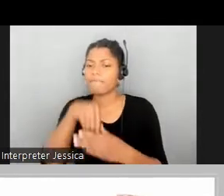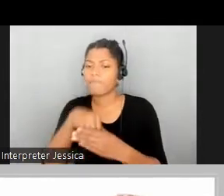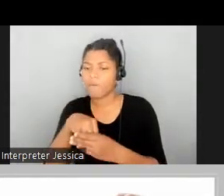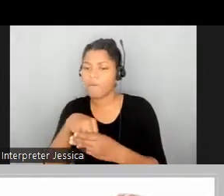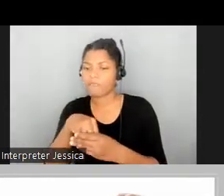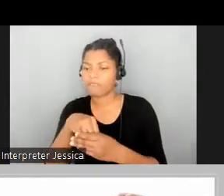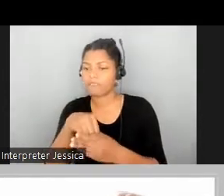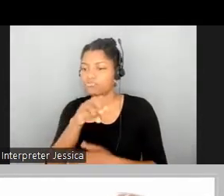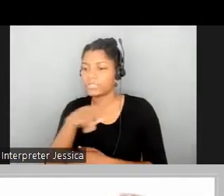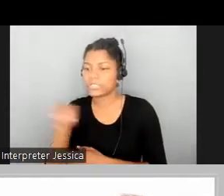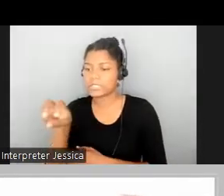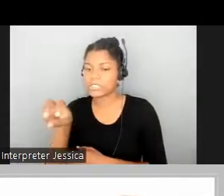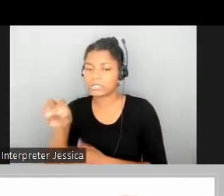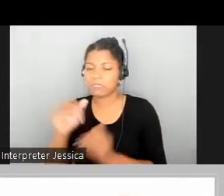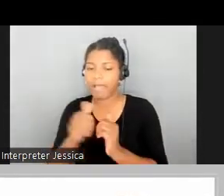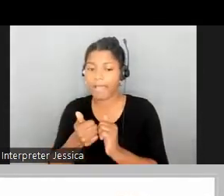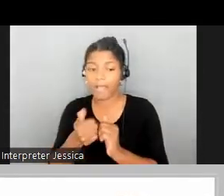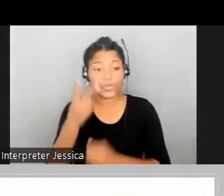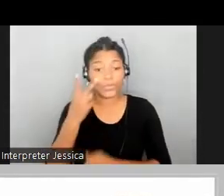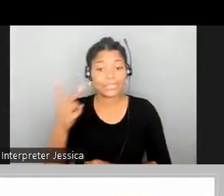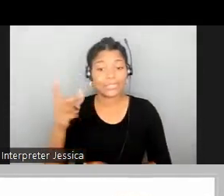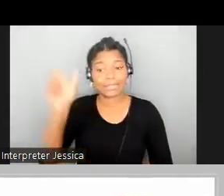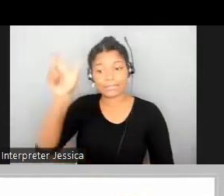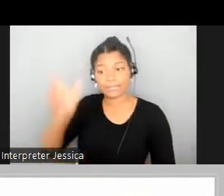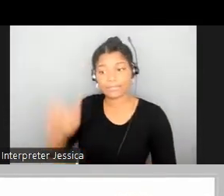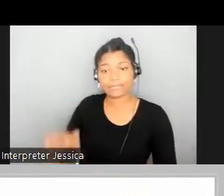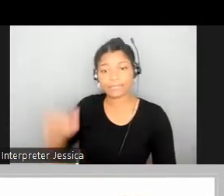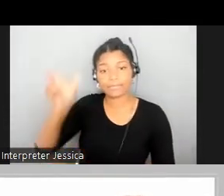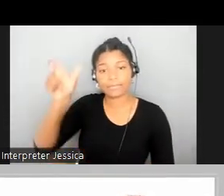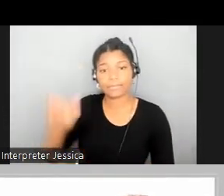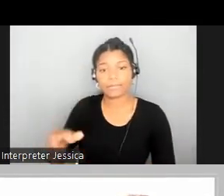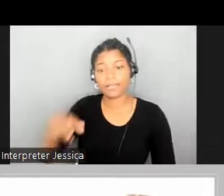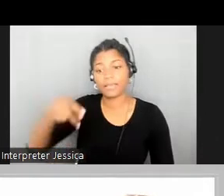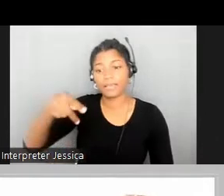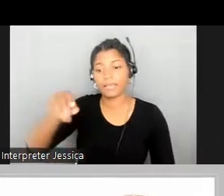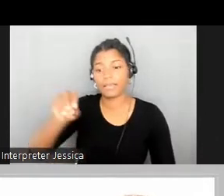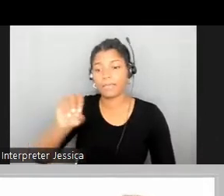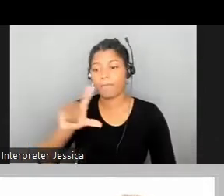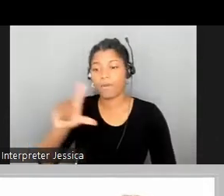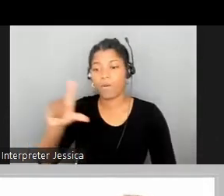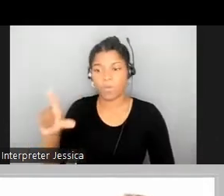In the sidebar you should see a Zoom poll.